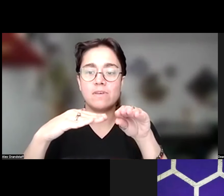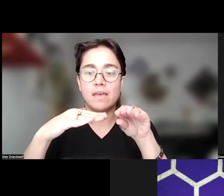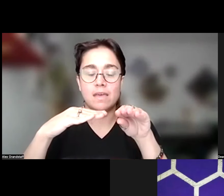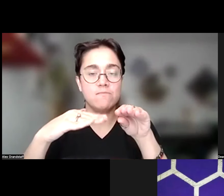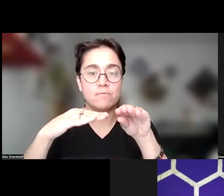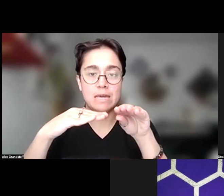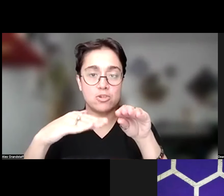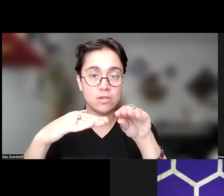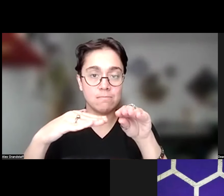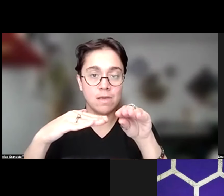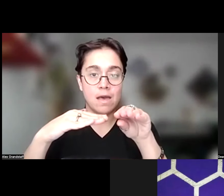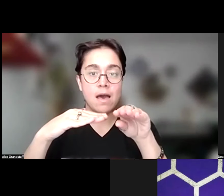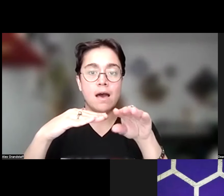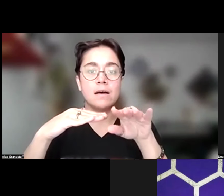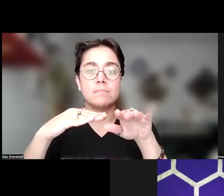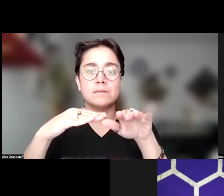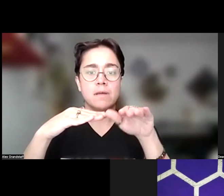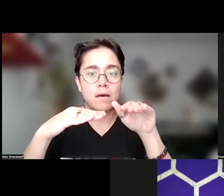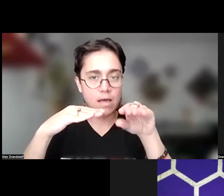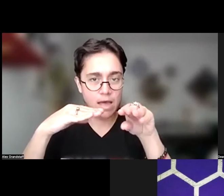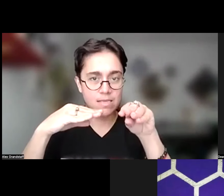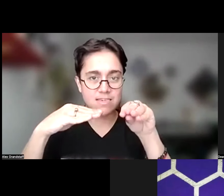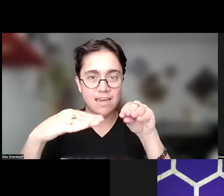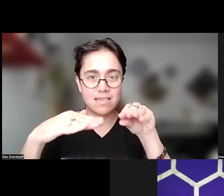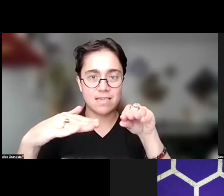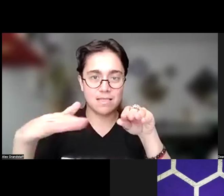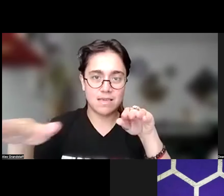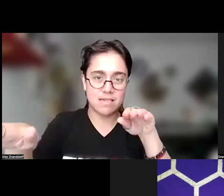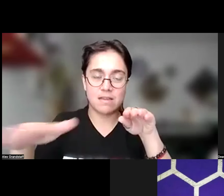and sites this unfair rule. Some authority figure comes in and demands you give information